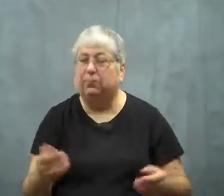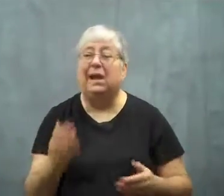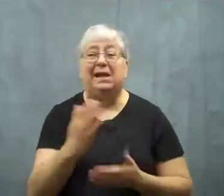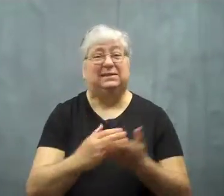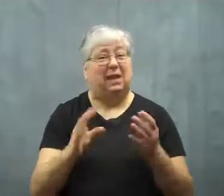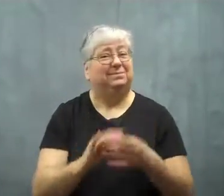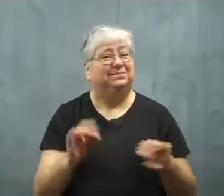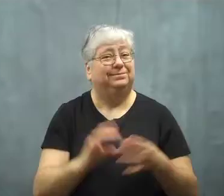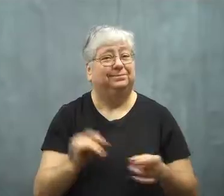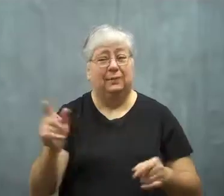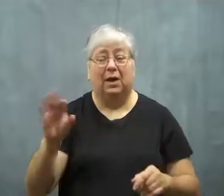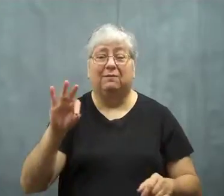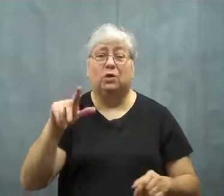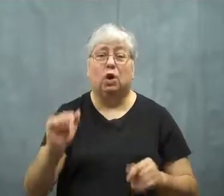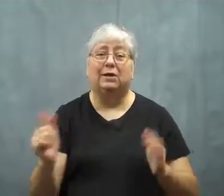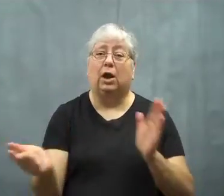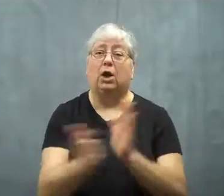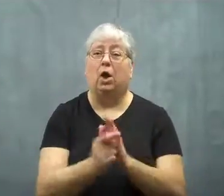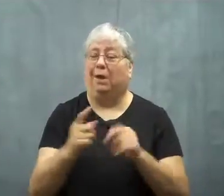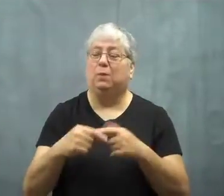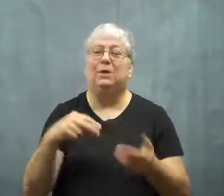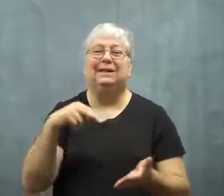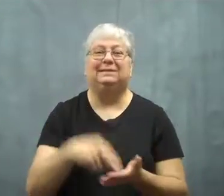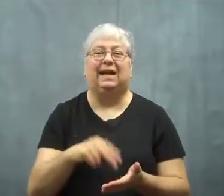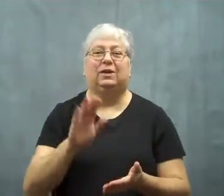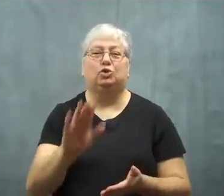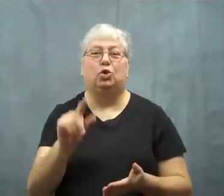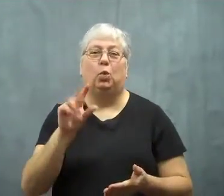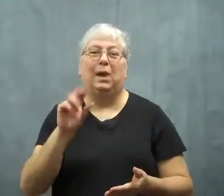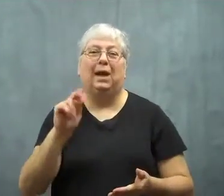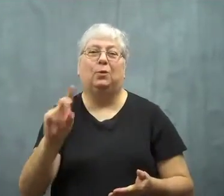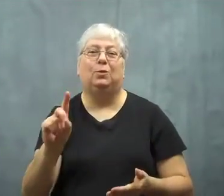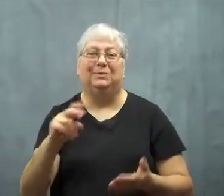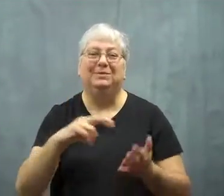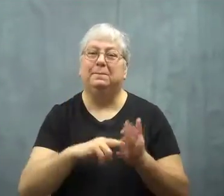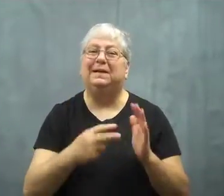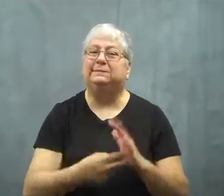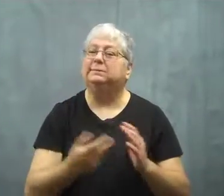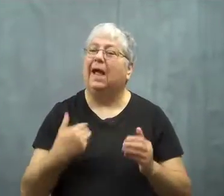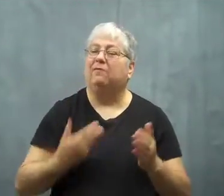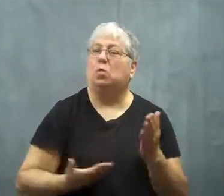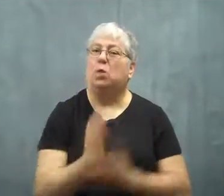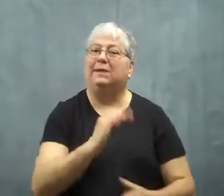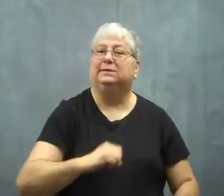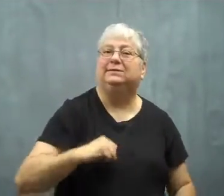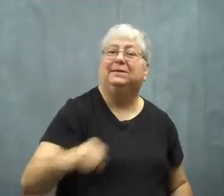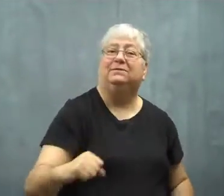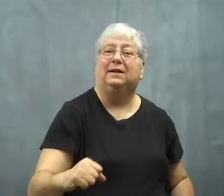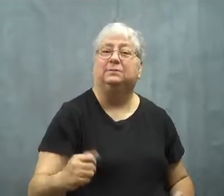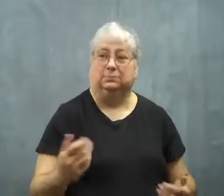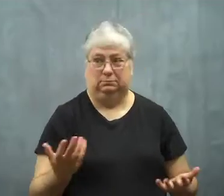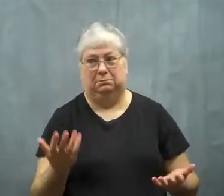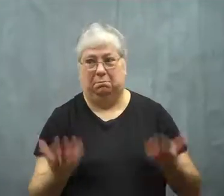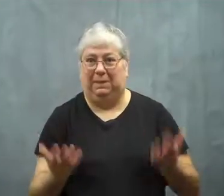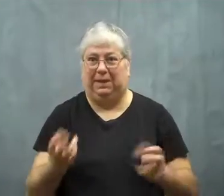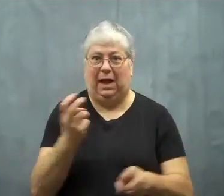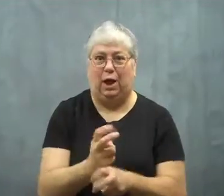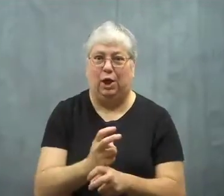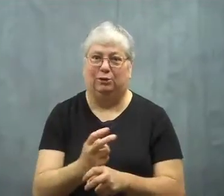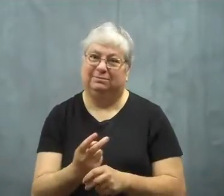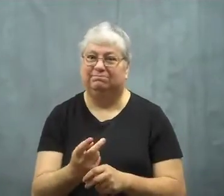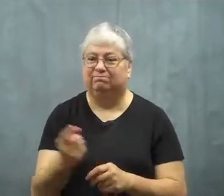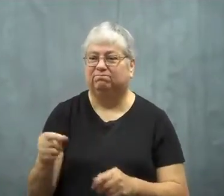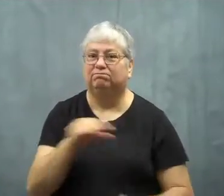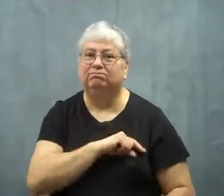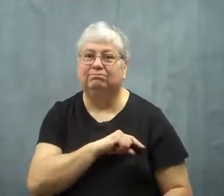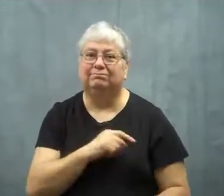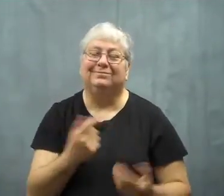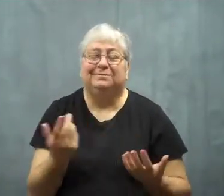Some have said the "Stand Your Ground" law which allows self defense